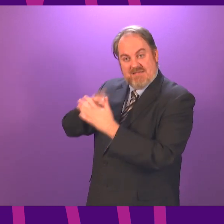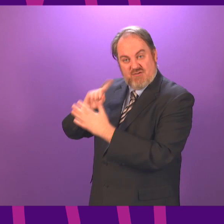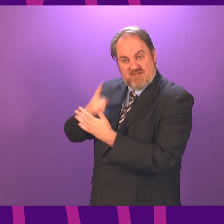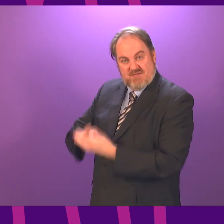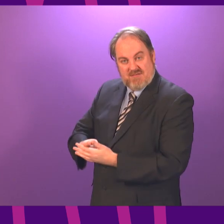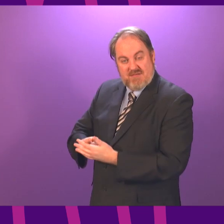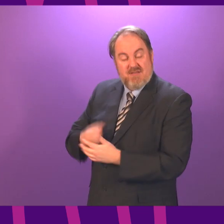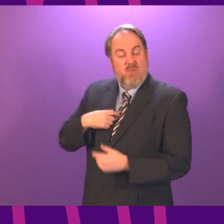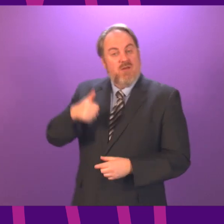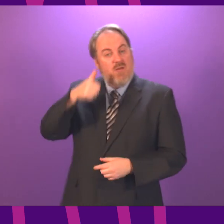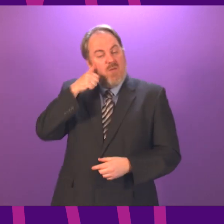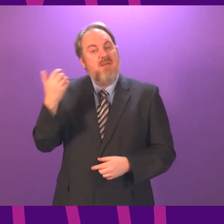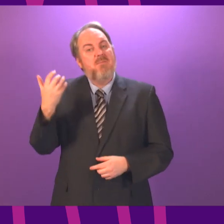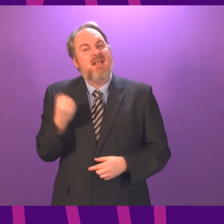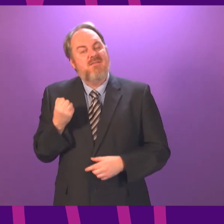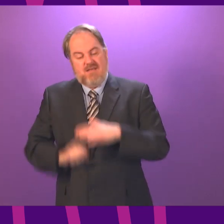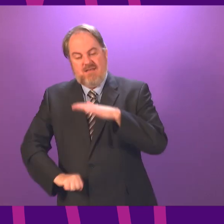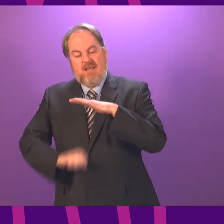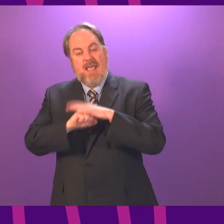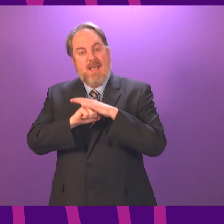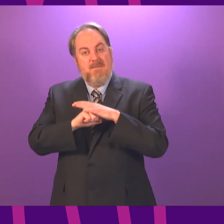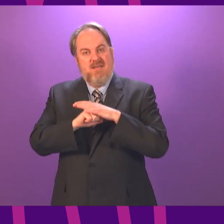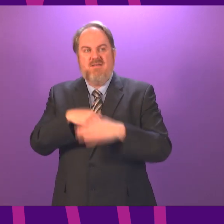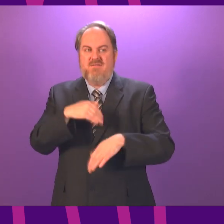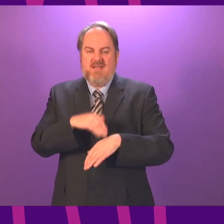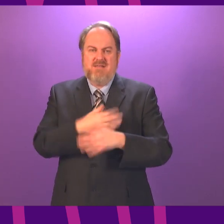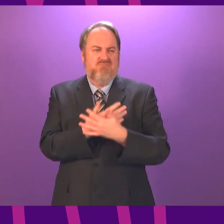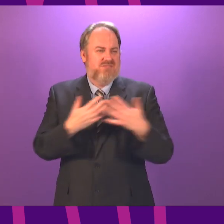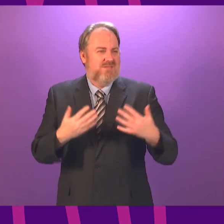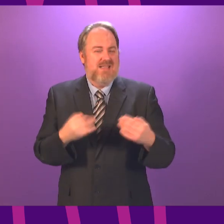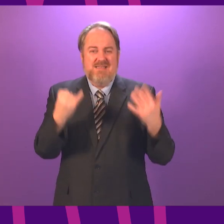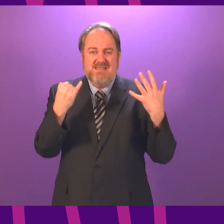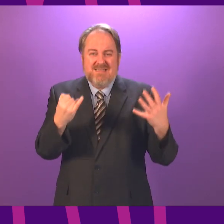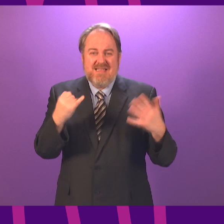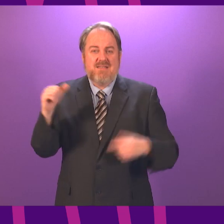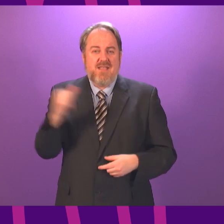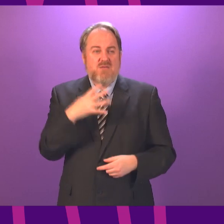by the benefit cap nearly doubled last year, with 6,400 households in Scotland losing an